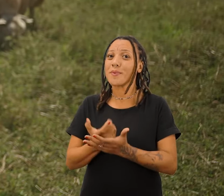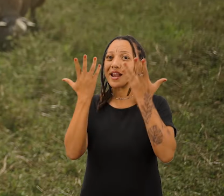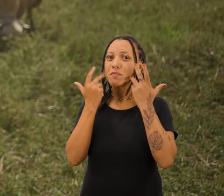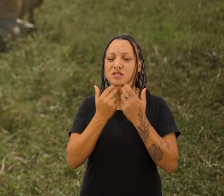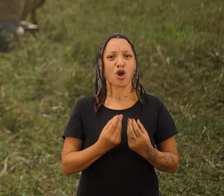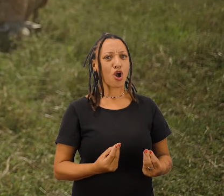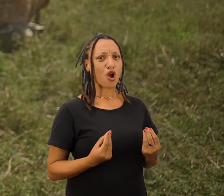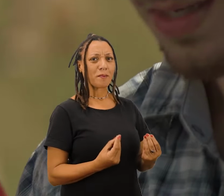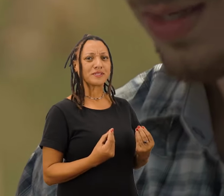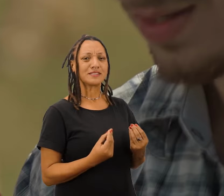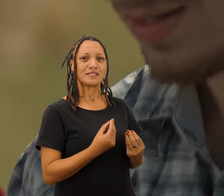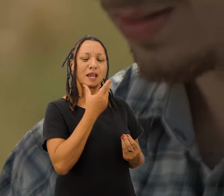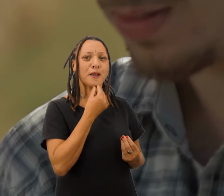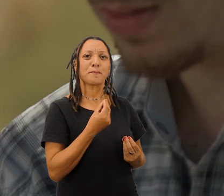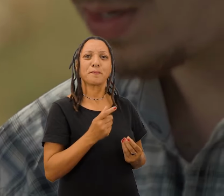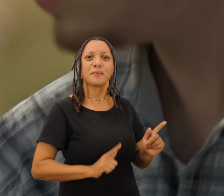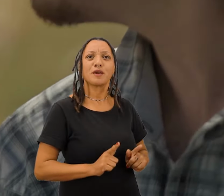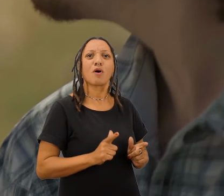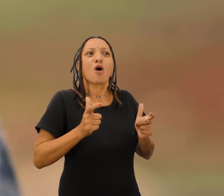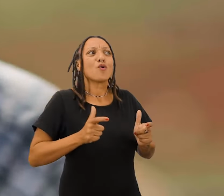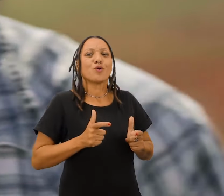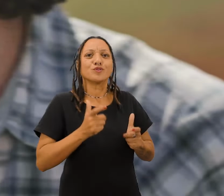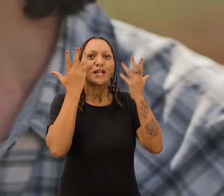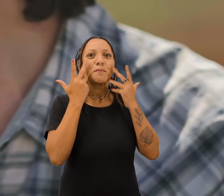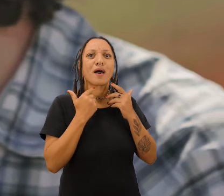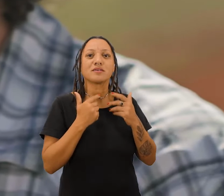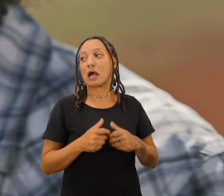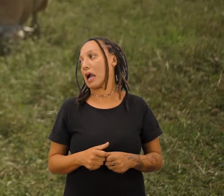I think we need to buy more animals. What do you mean, cousin? Where are we going to put more animals?